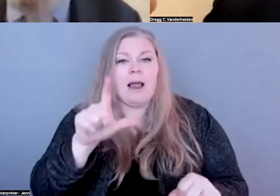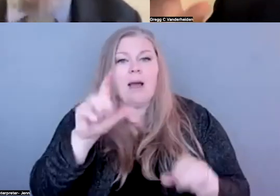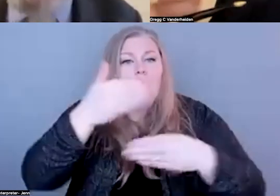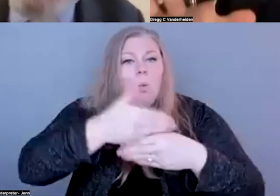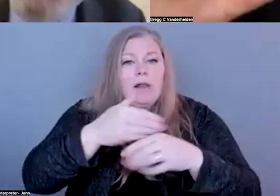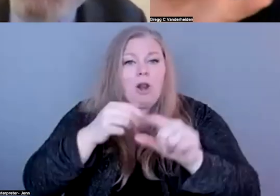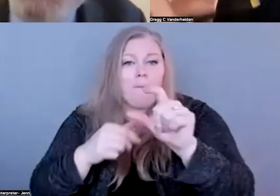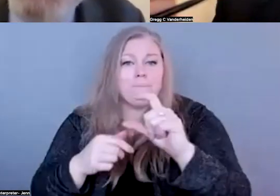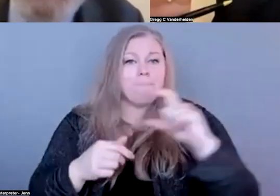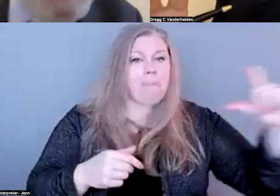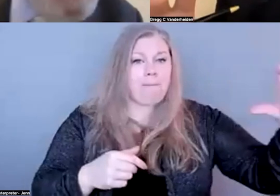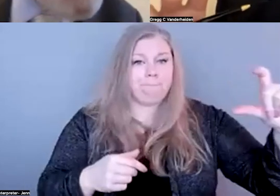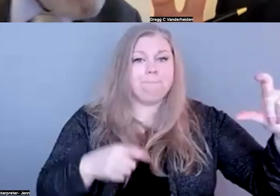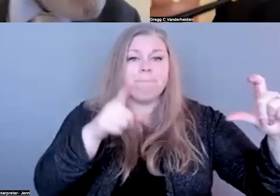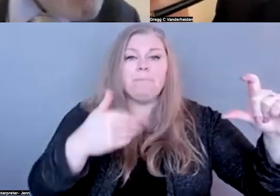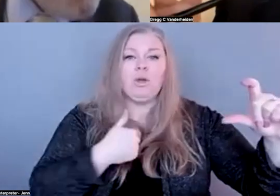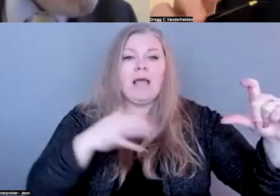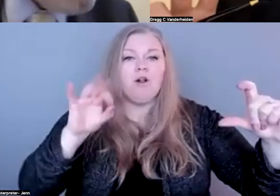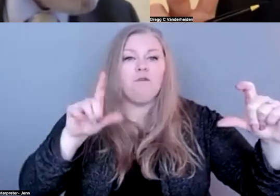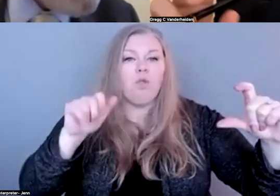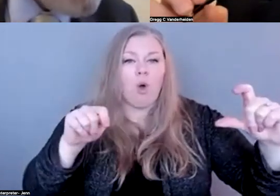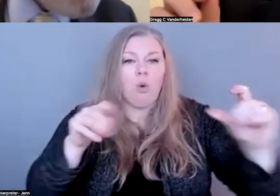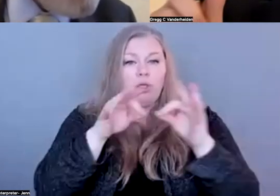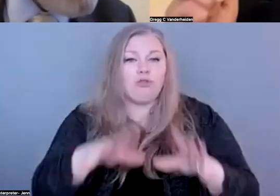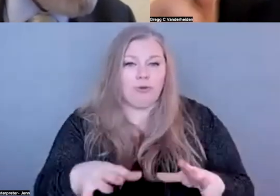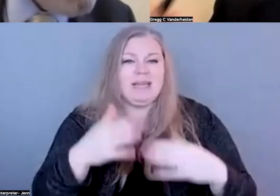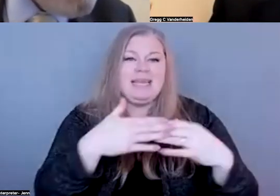that you can have it floating and that makes it a lot easier to size and things like this. But to